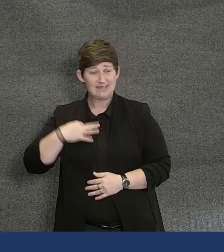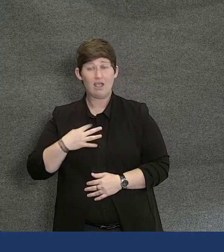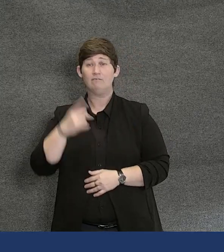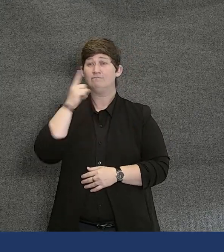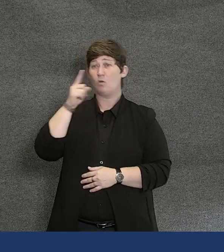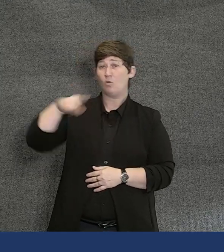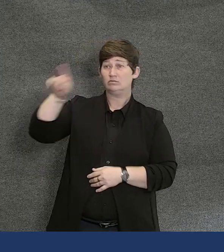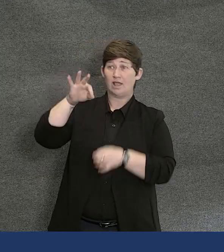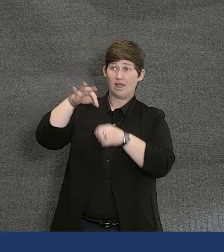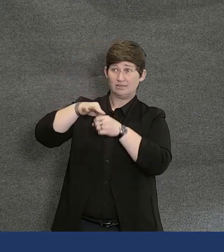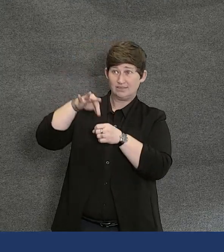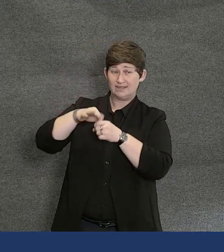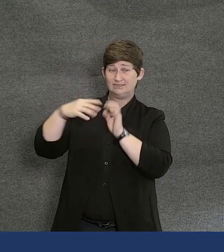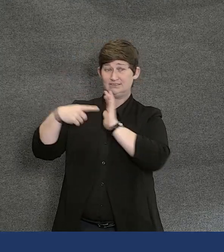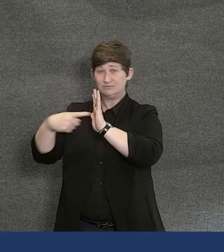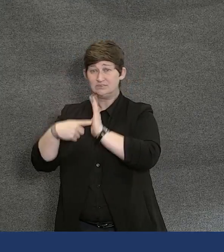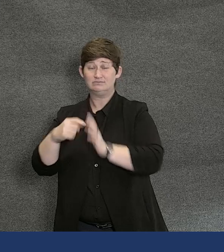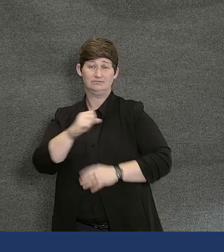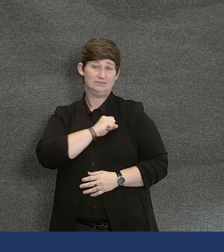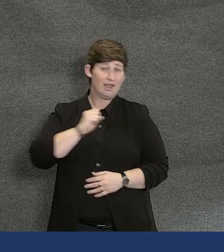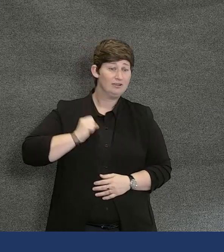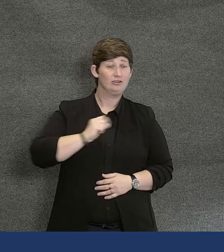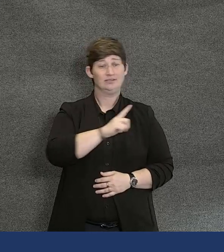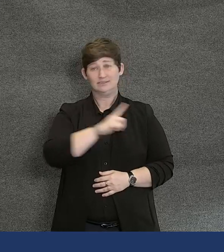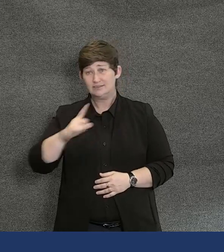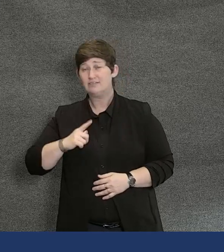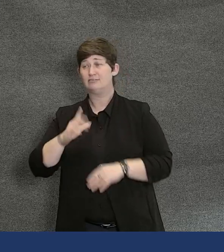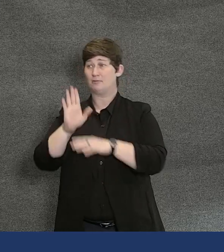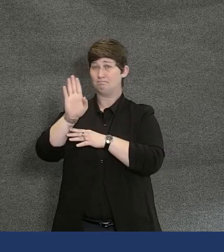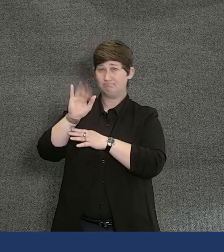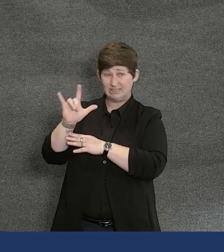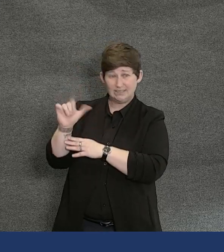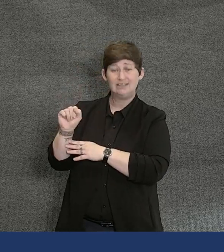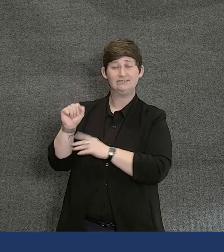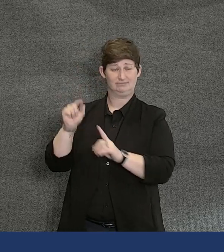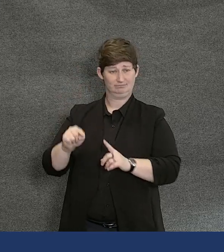are working on various bills, maybe laws that have been enacted.